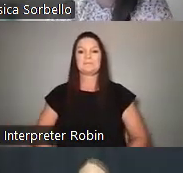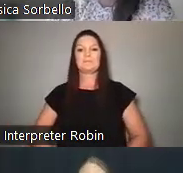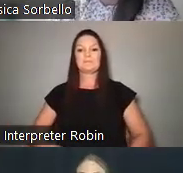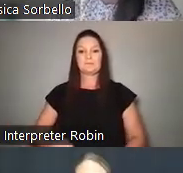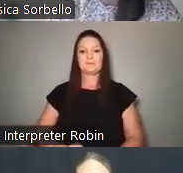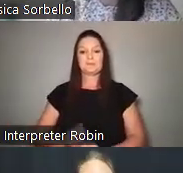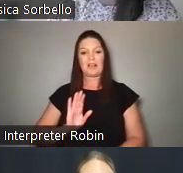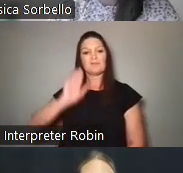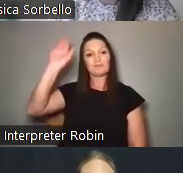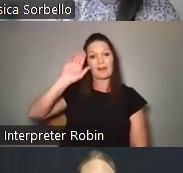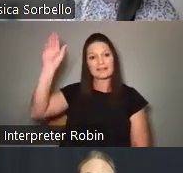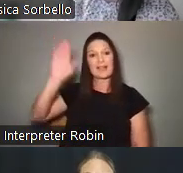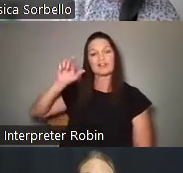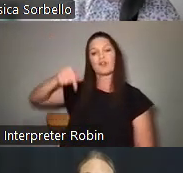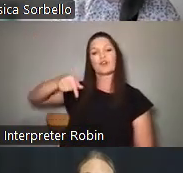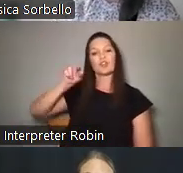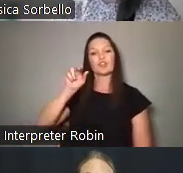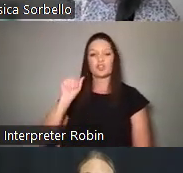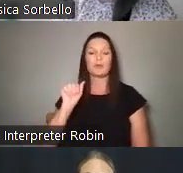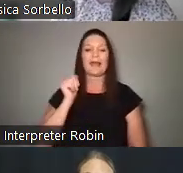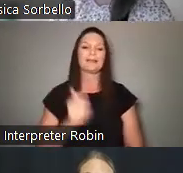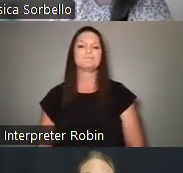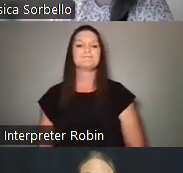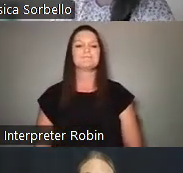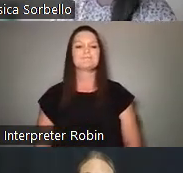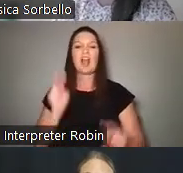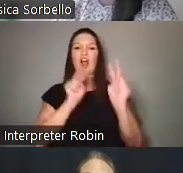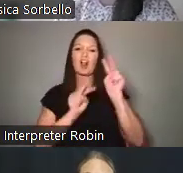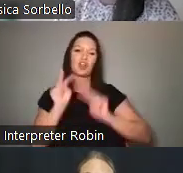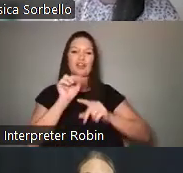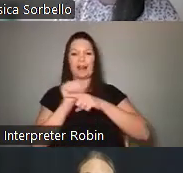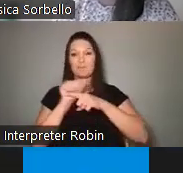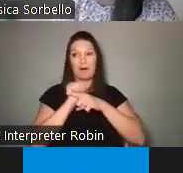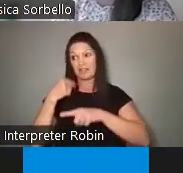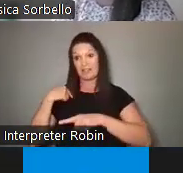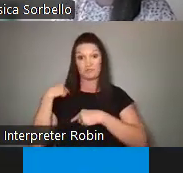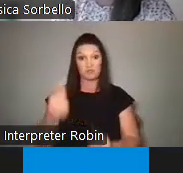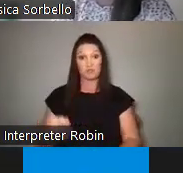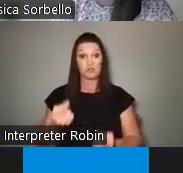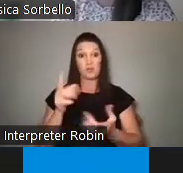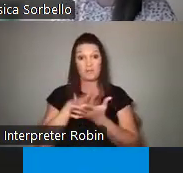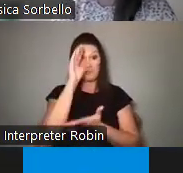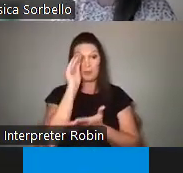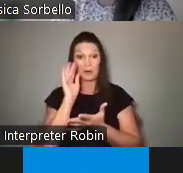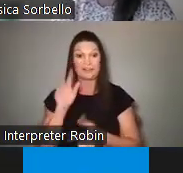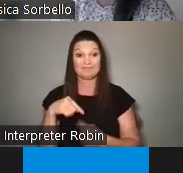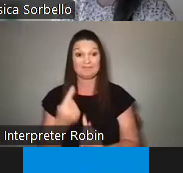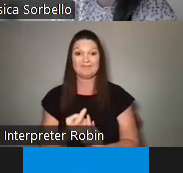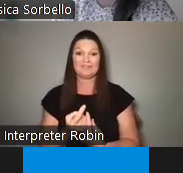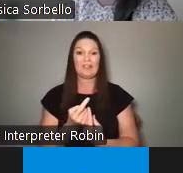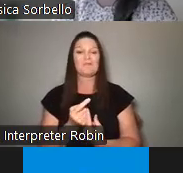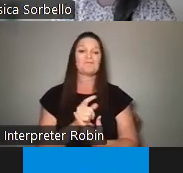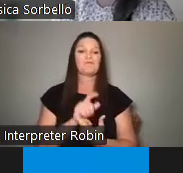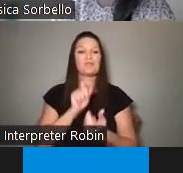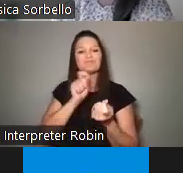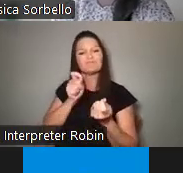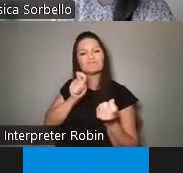ReTPAOEUZing the sentence to again promote antistigmatizing